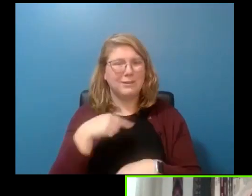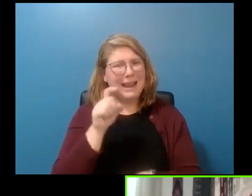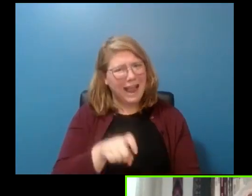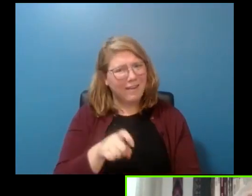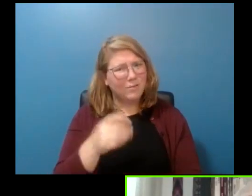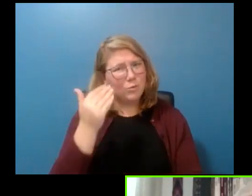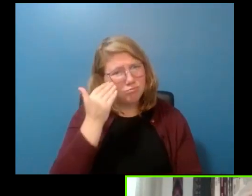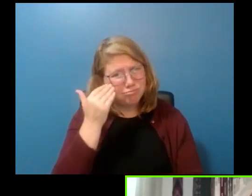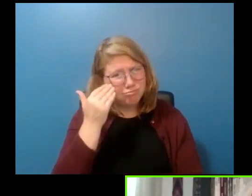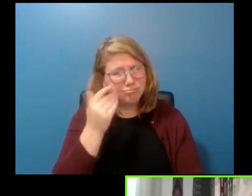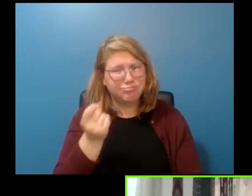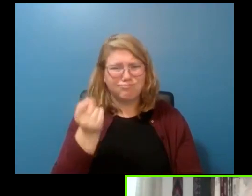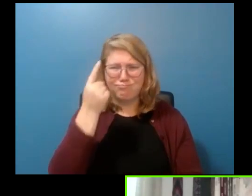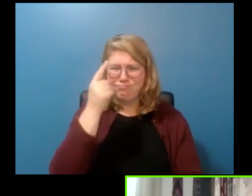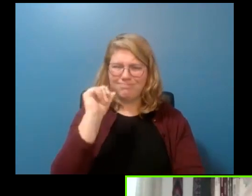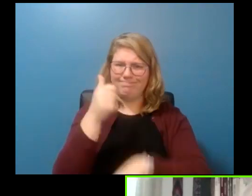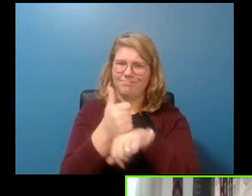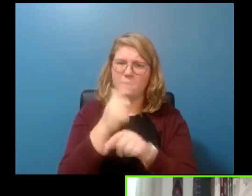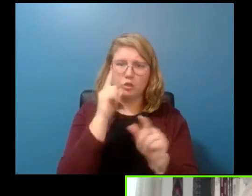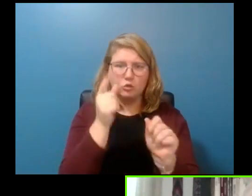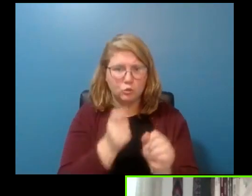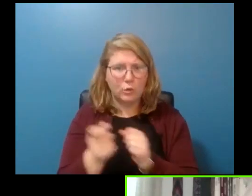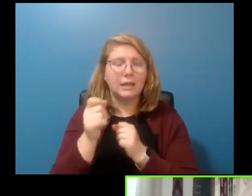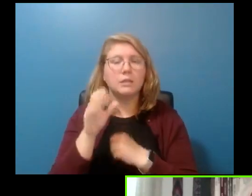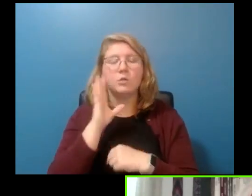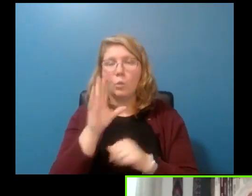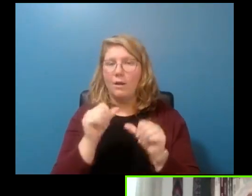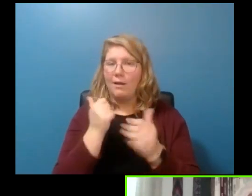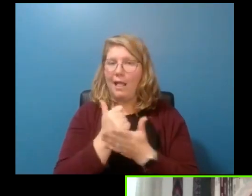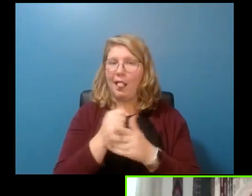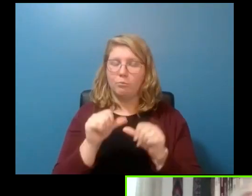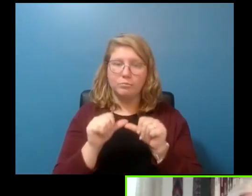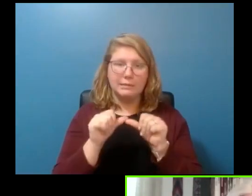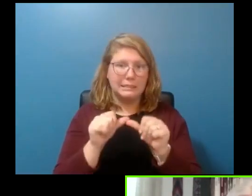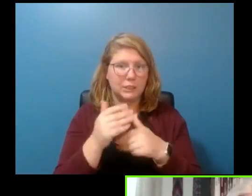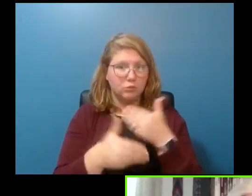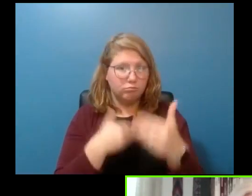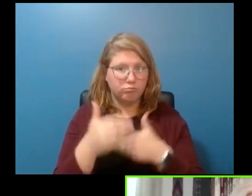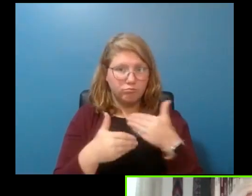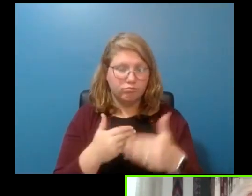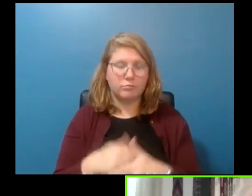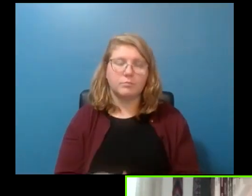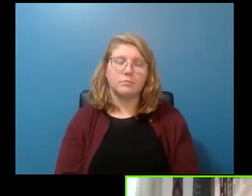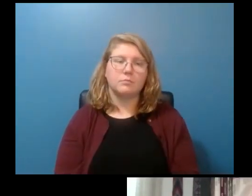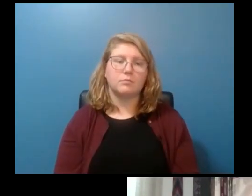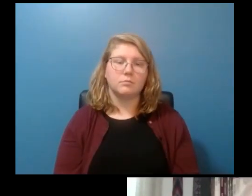experiencing symptoms of psychosis and that's a huge increase, not just in Minnesota